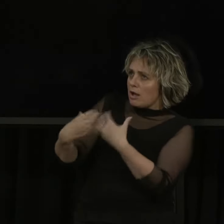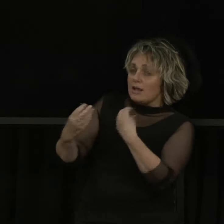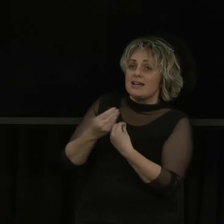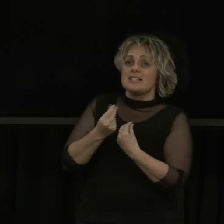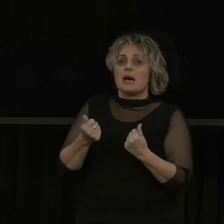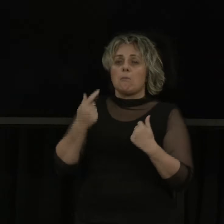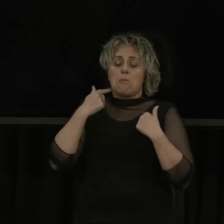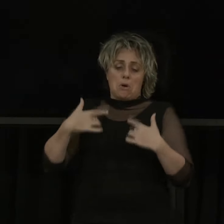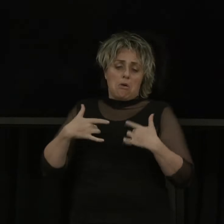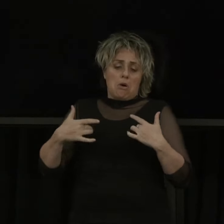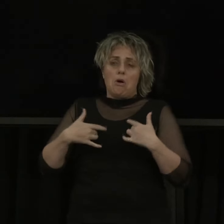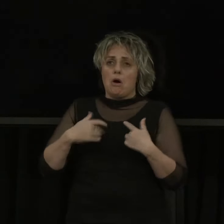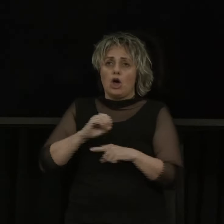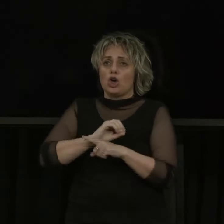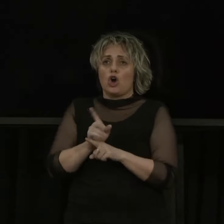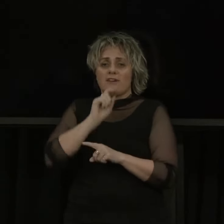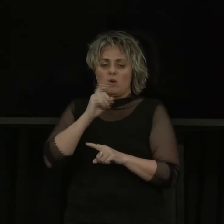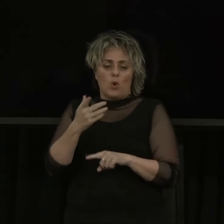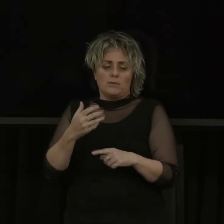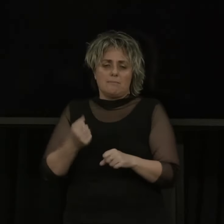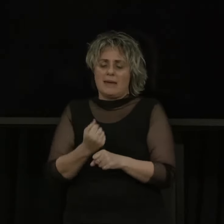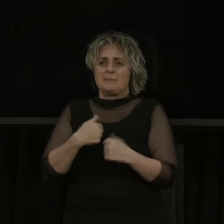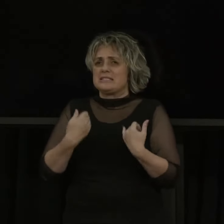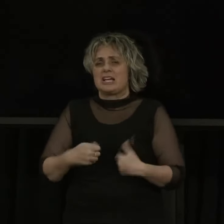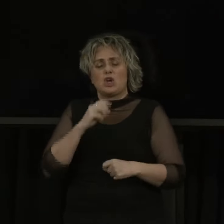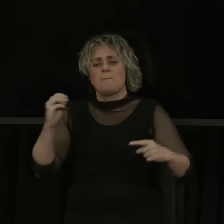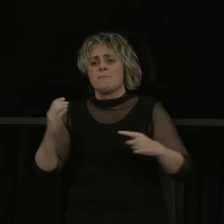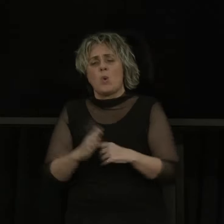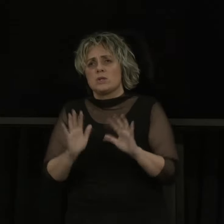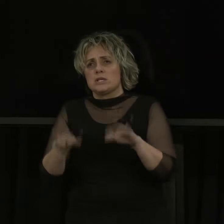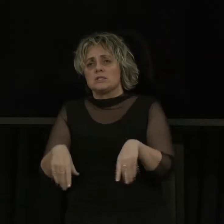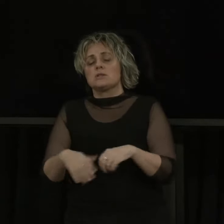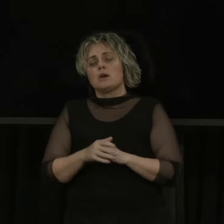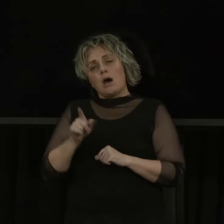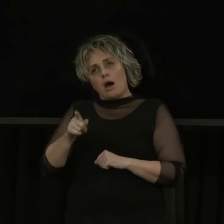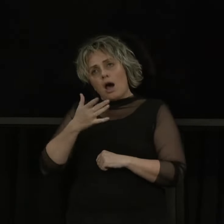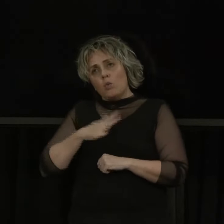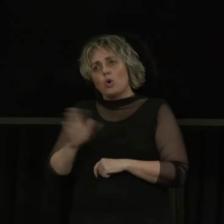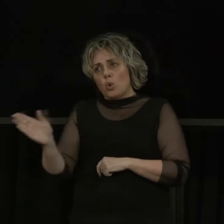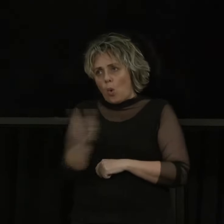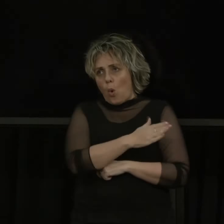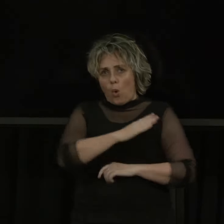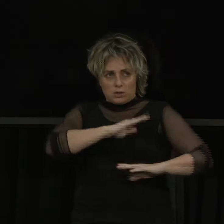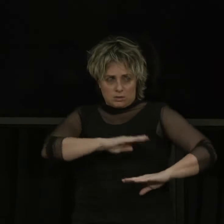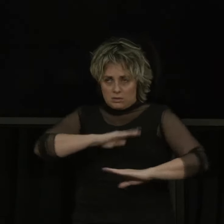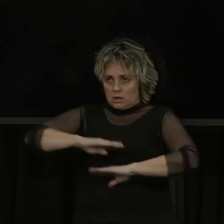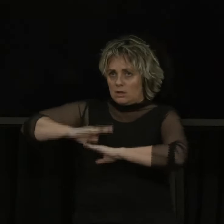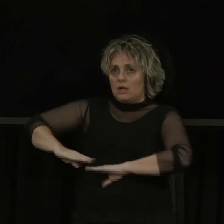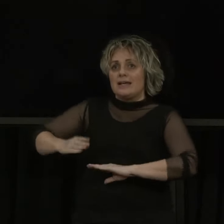with our young people, you hear the reasons why people may be reluctant or taking a bit more time. Some are waiting to see the long-term health impacts. Some have questions they just haven't found a trusted person